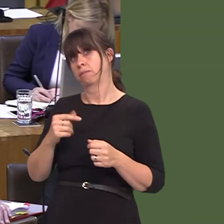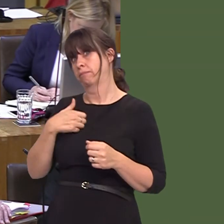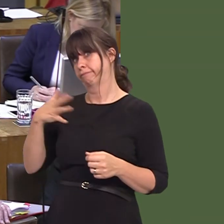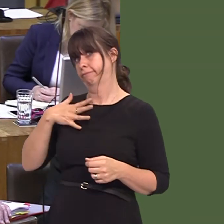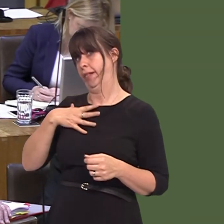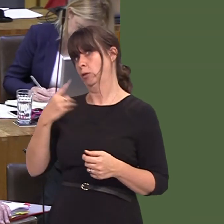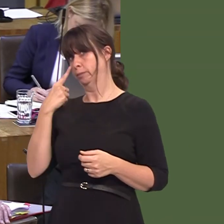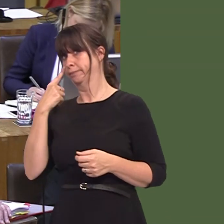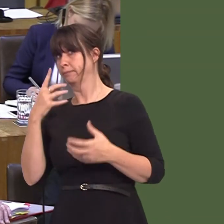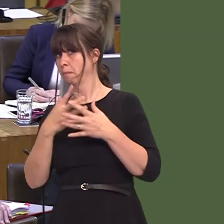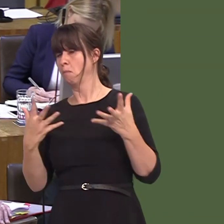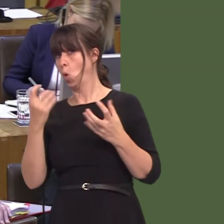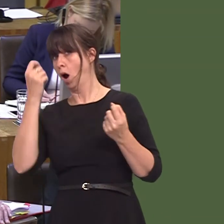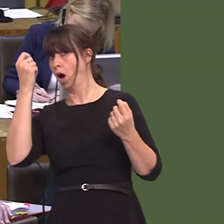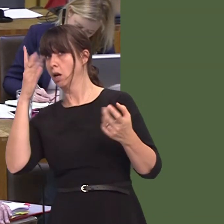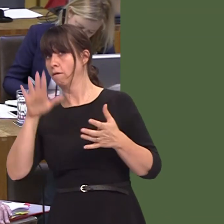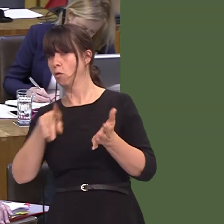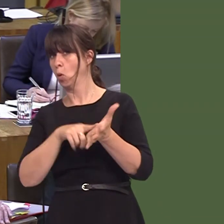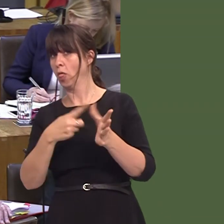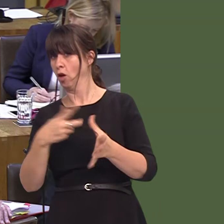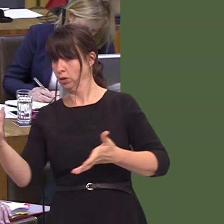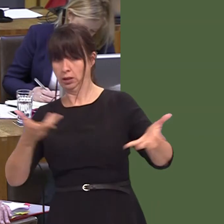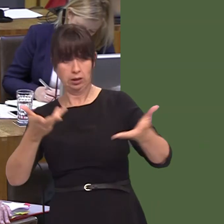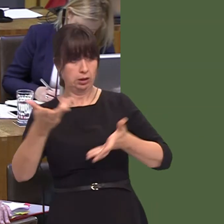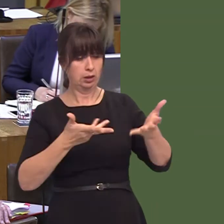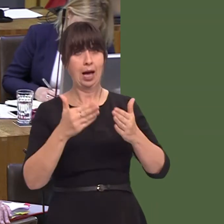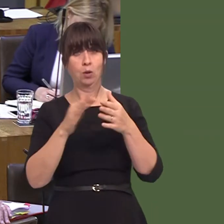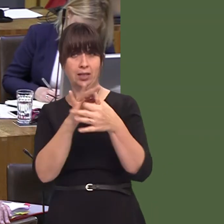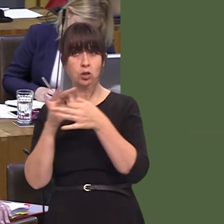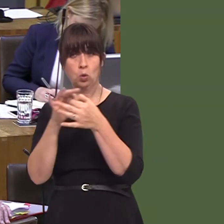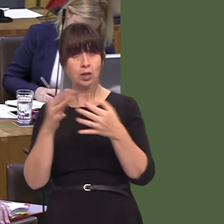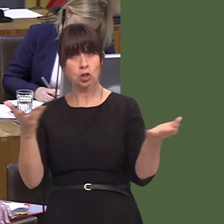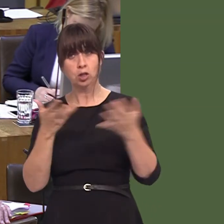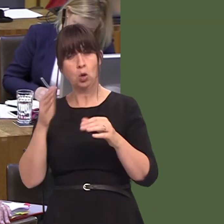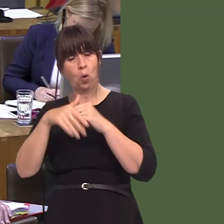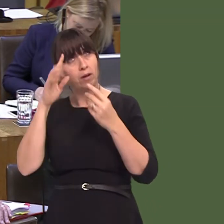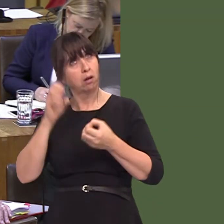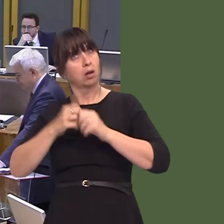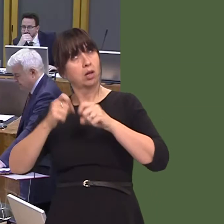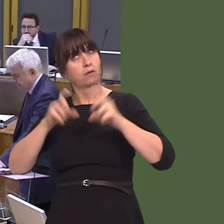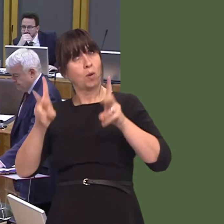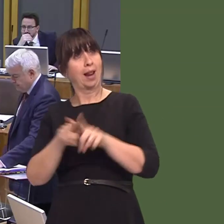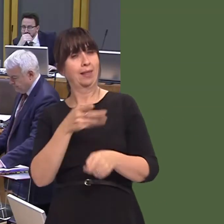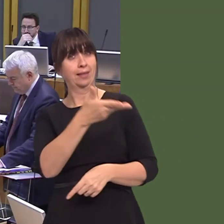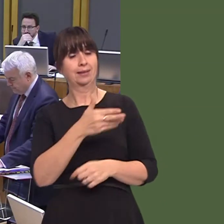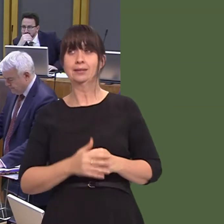much welcome more proposals from local authorities and housing associations as to how they can be delivered.